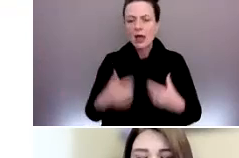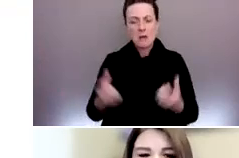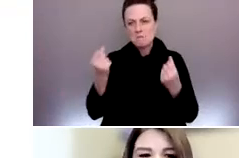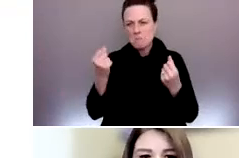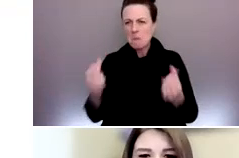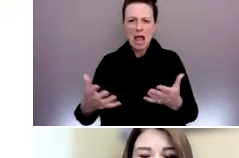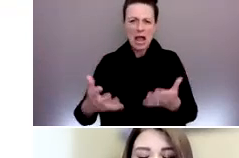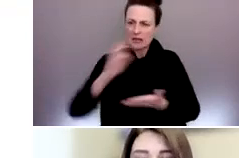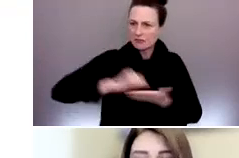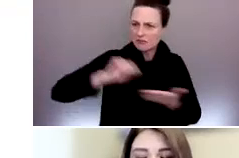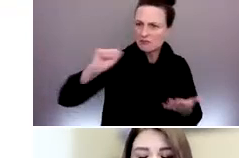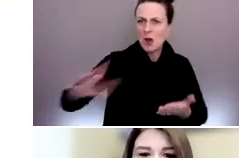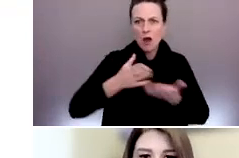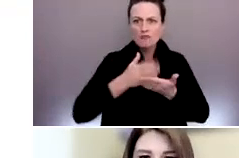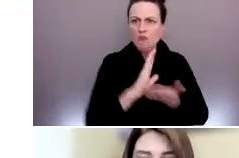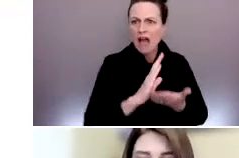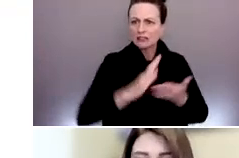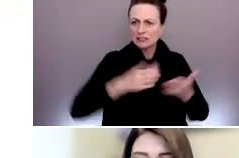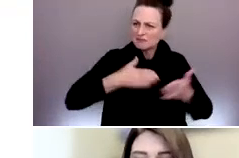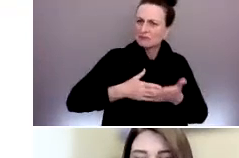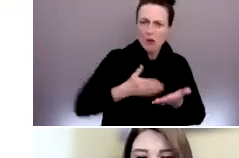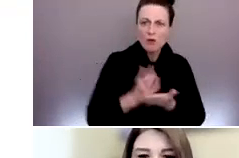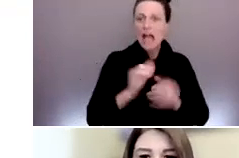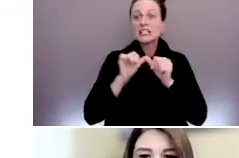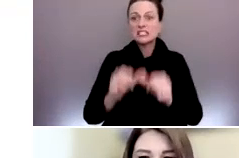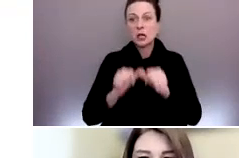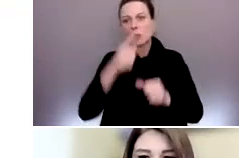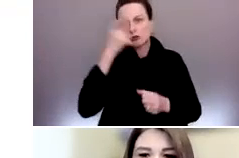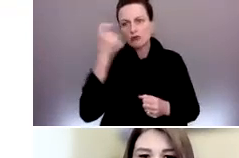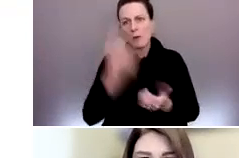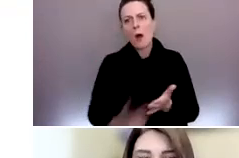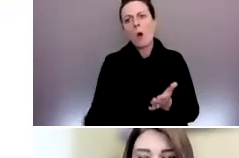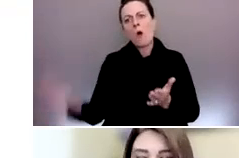and it is a continual trauma that is reinforced over and over again.